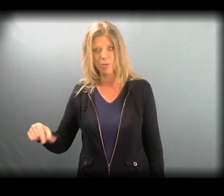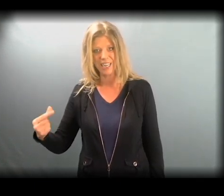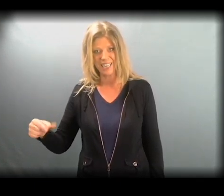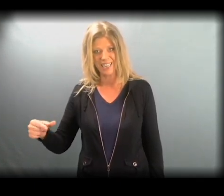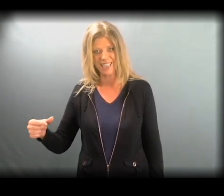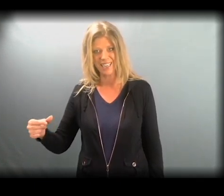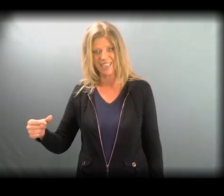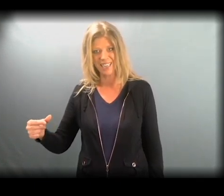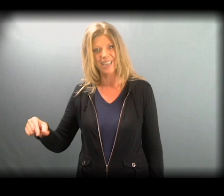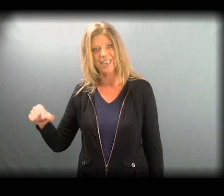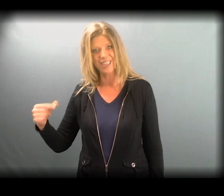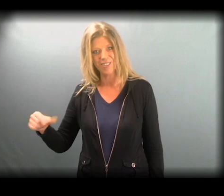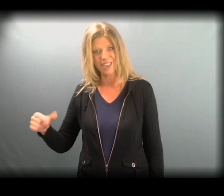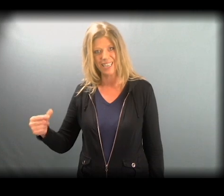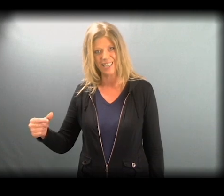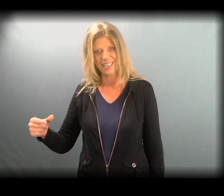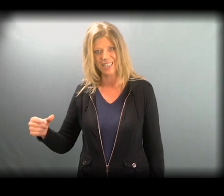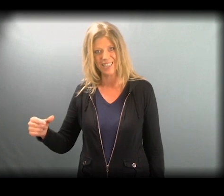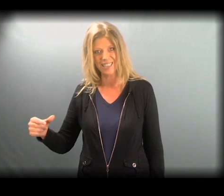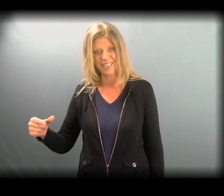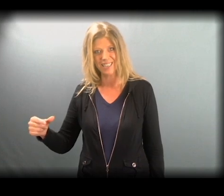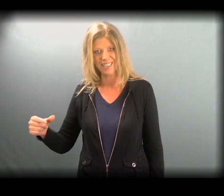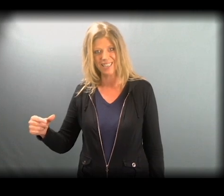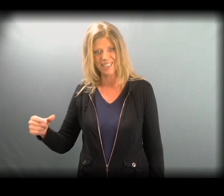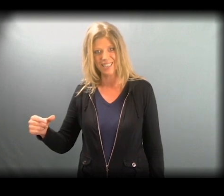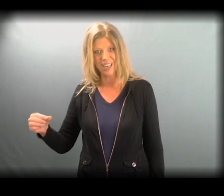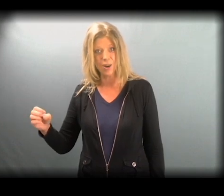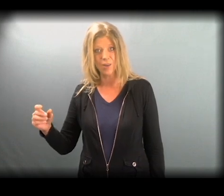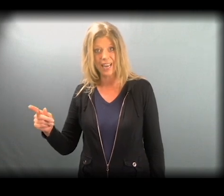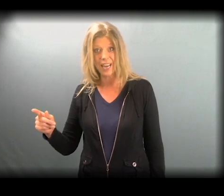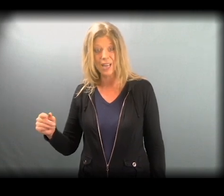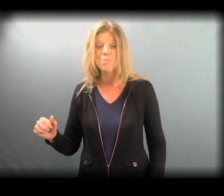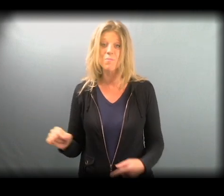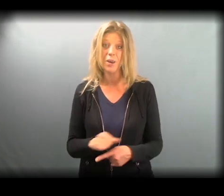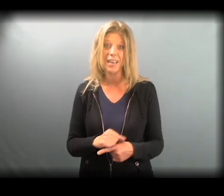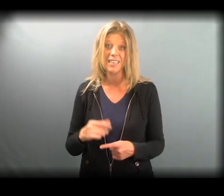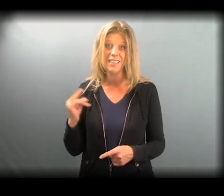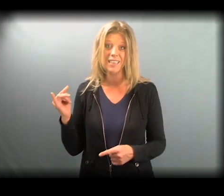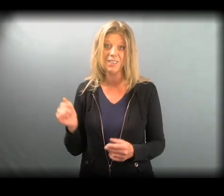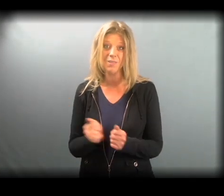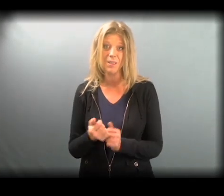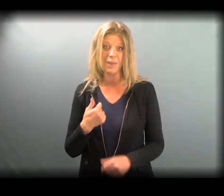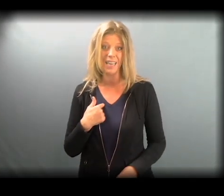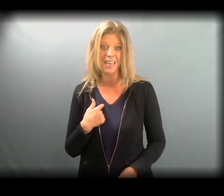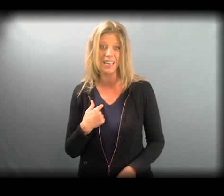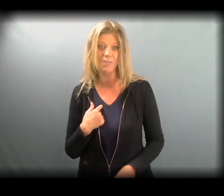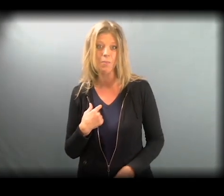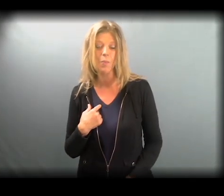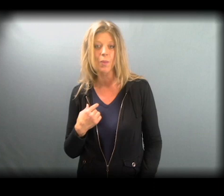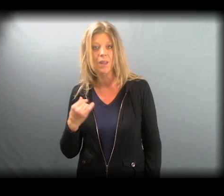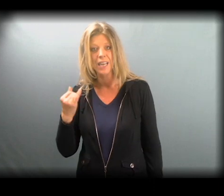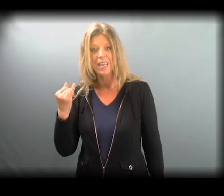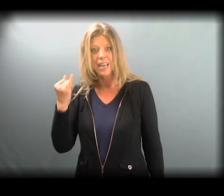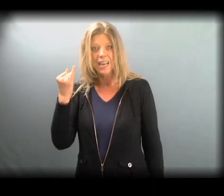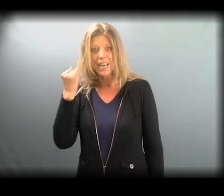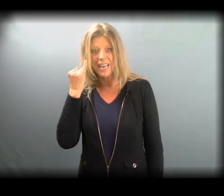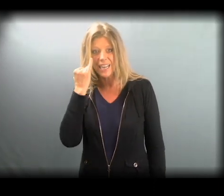GREEN OK, practice it with me.